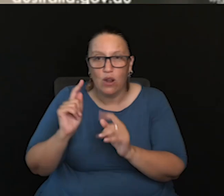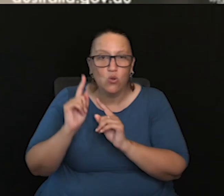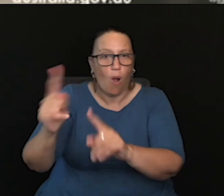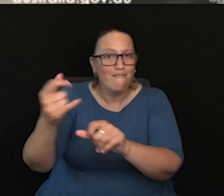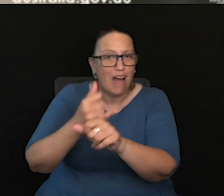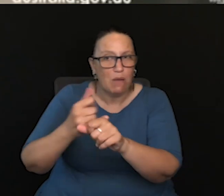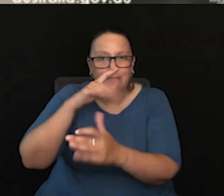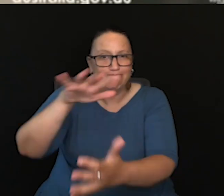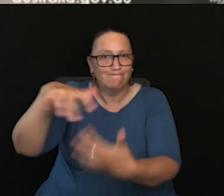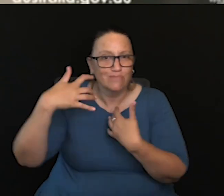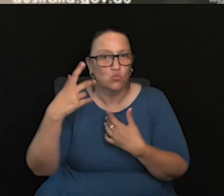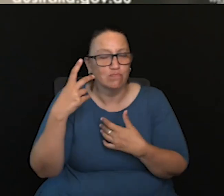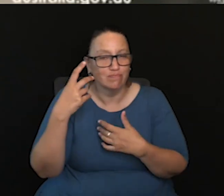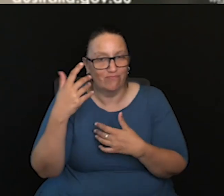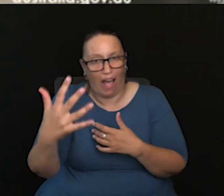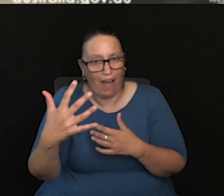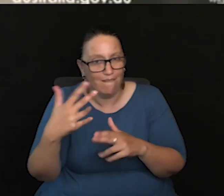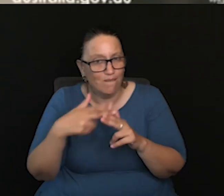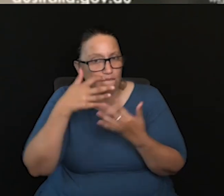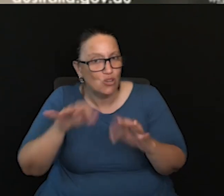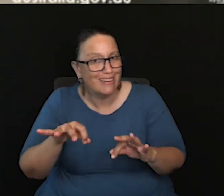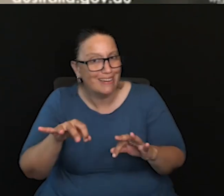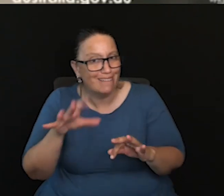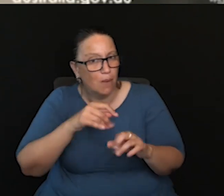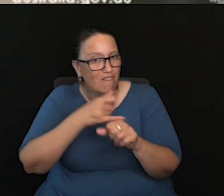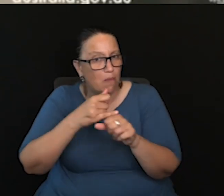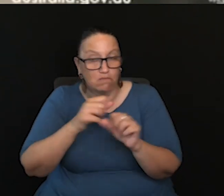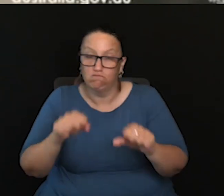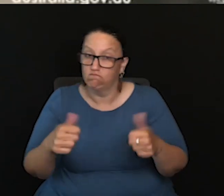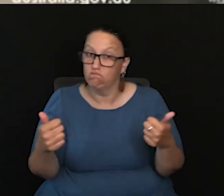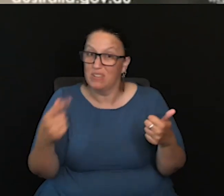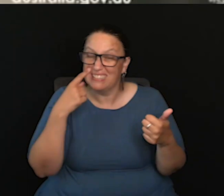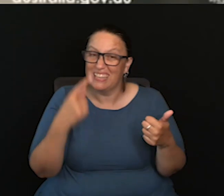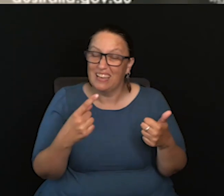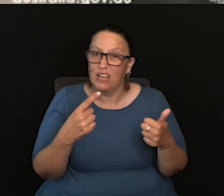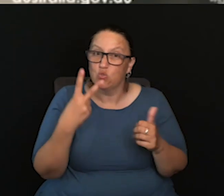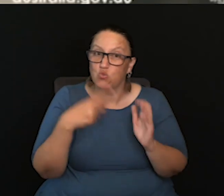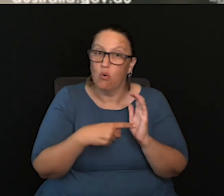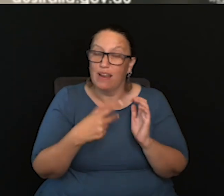I'm really pleased to be able to report, what we've seen is over 2,800 pharmacies